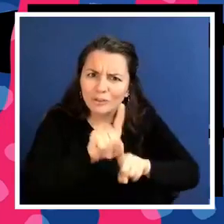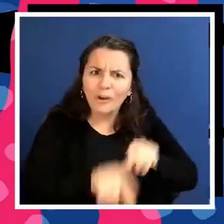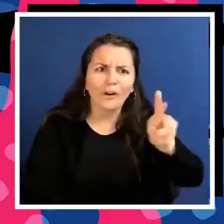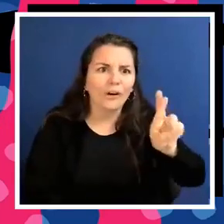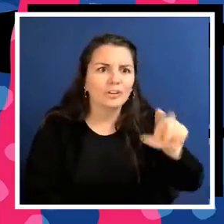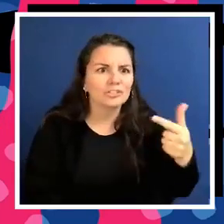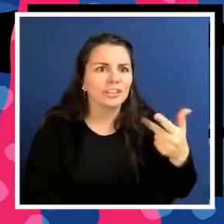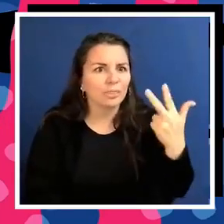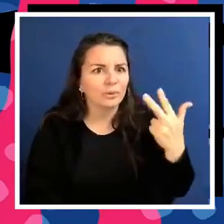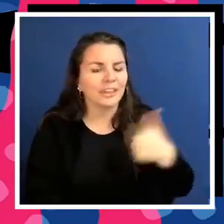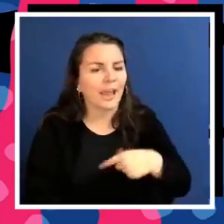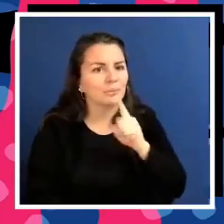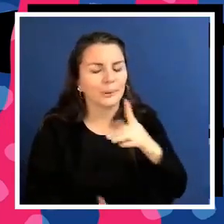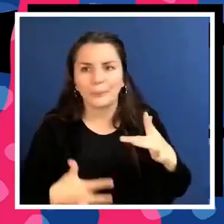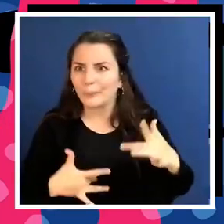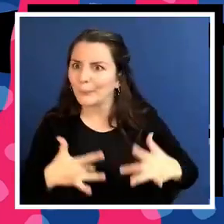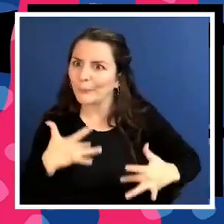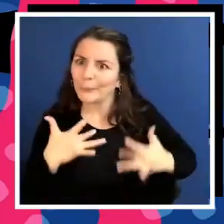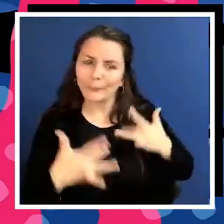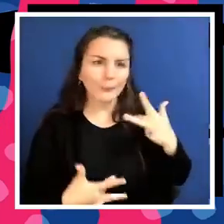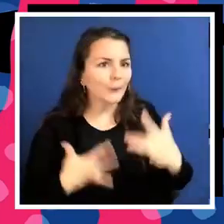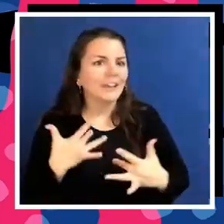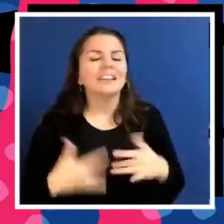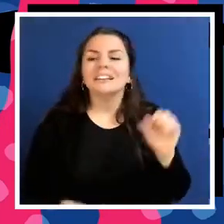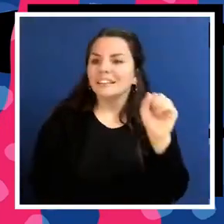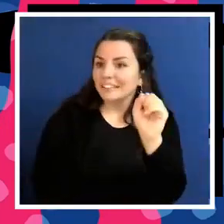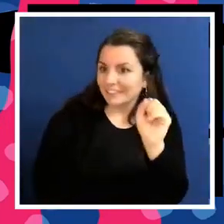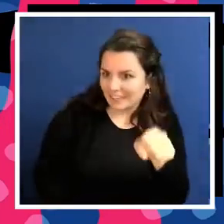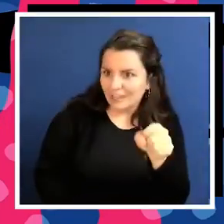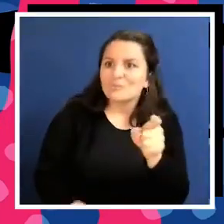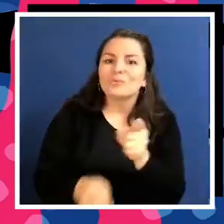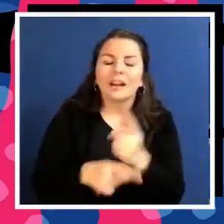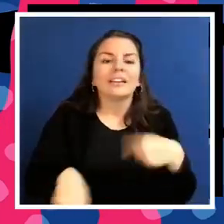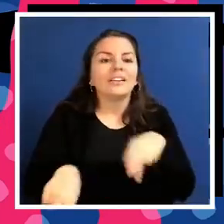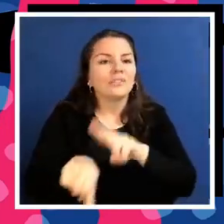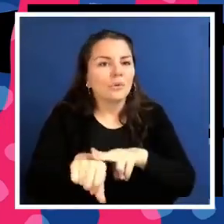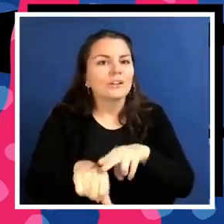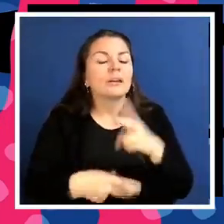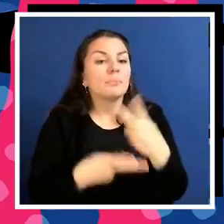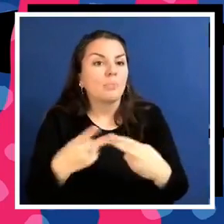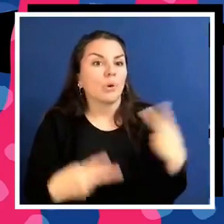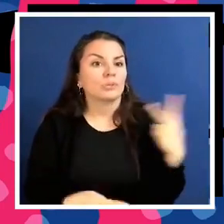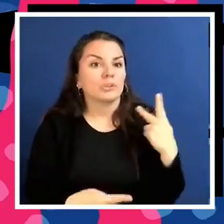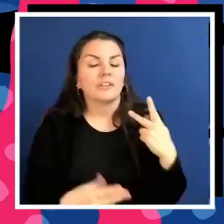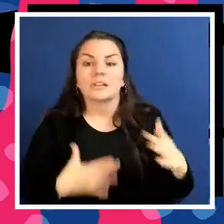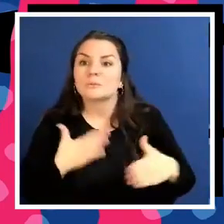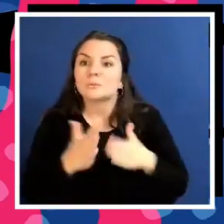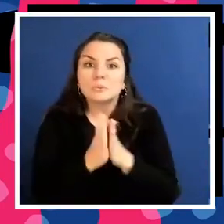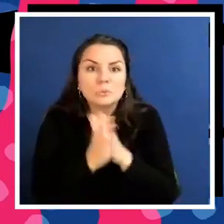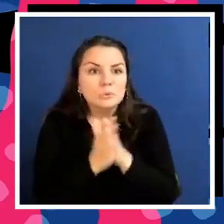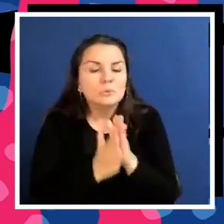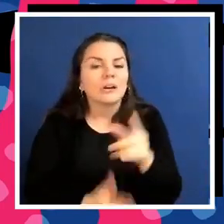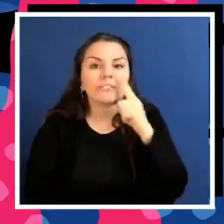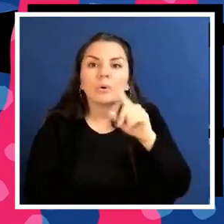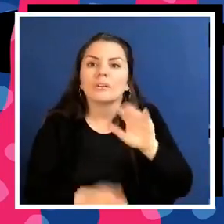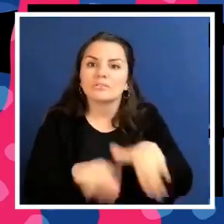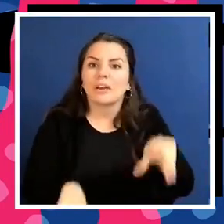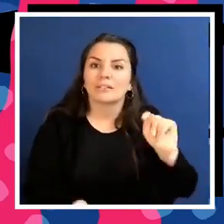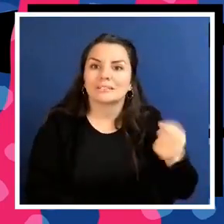WHEN HE WAS MAYOR OF STOCKTON CALIFORNIA AND I DON'T THINK I